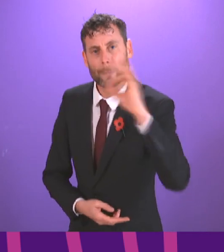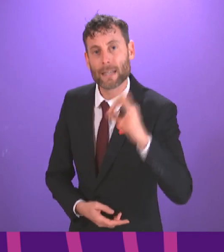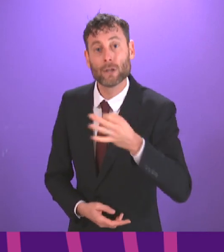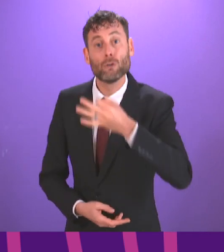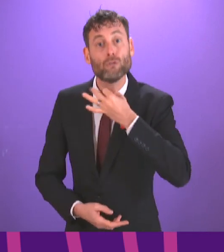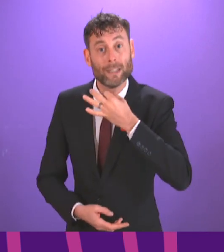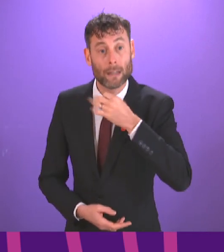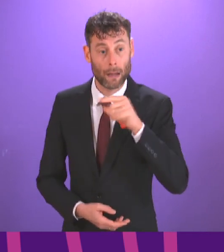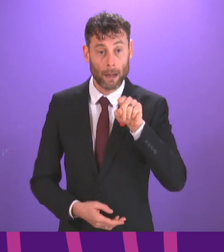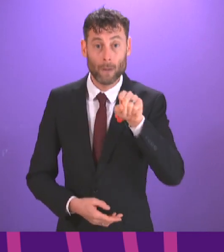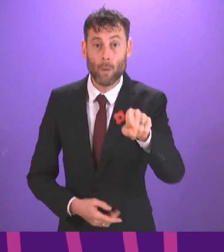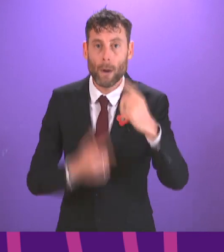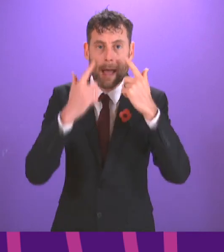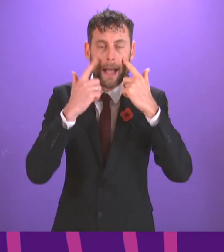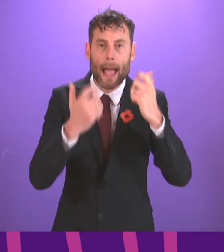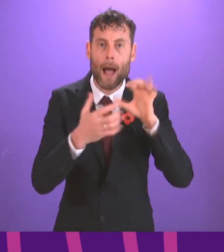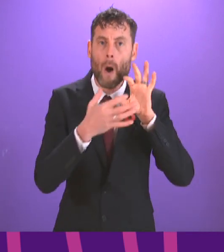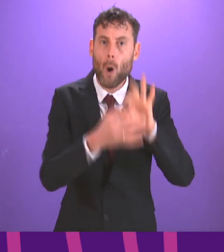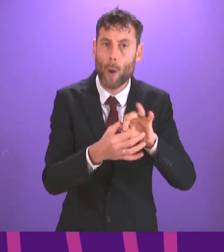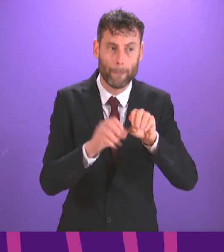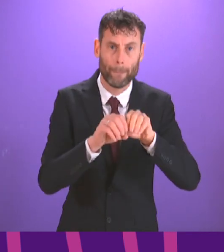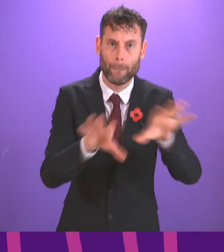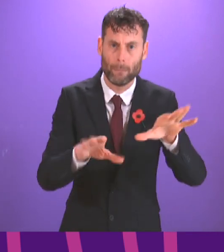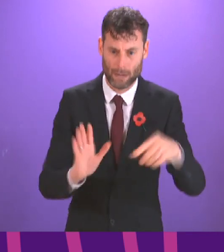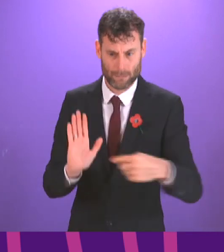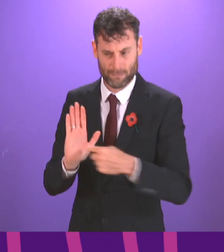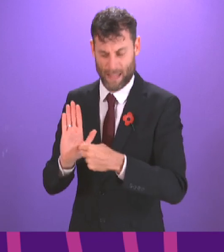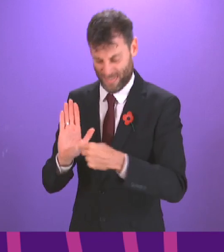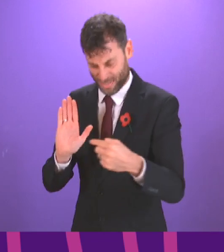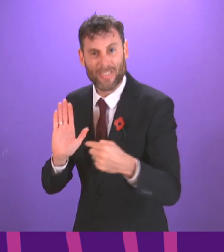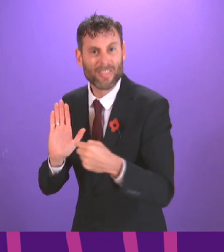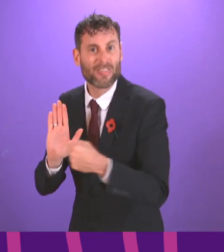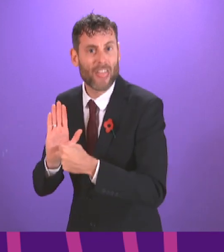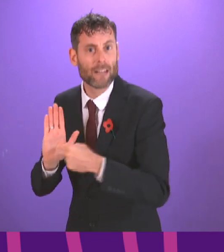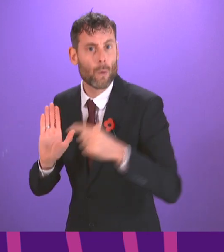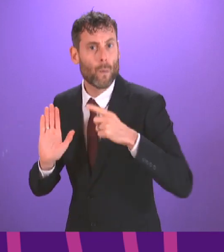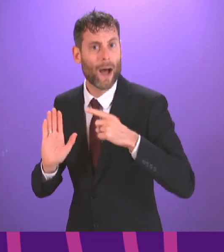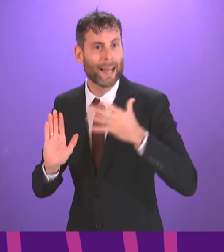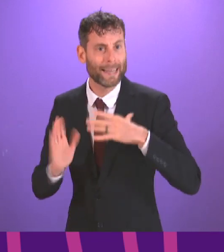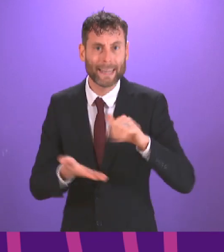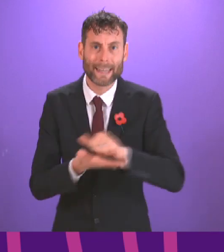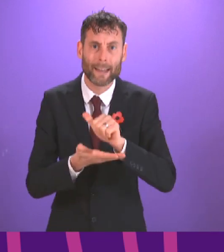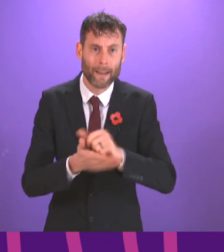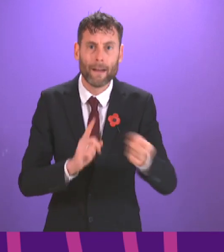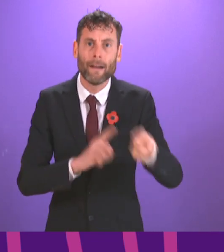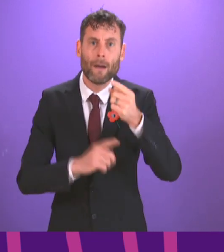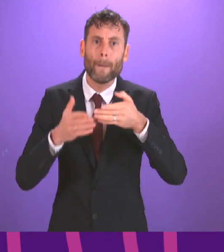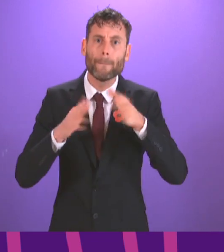a care home. That is exactly why we need a public inquiry to start now, as there is still so much that we do not know.